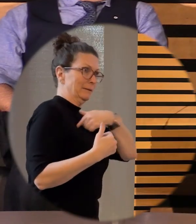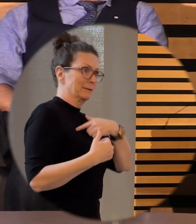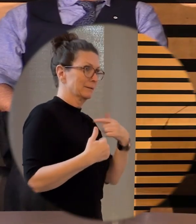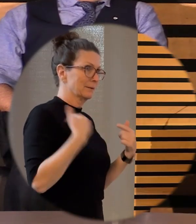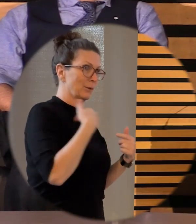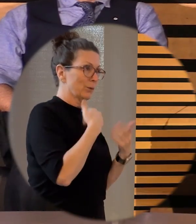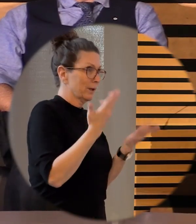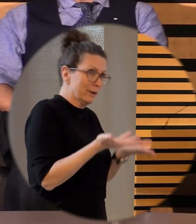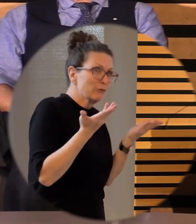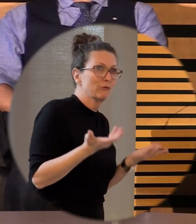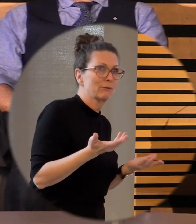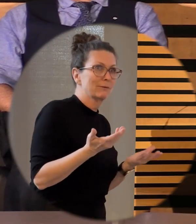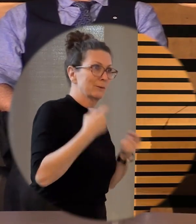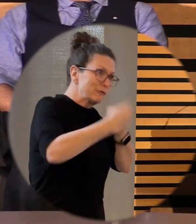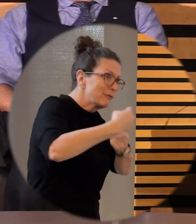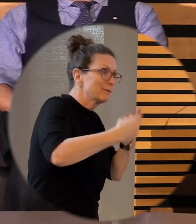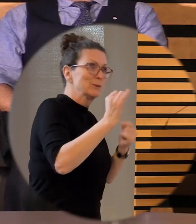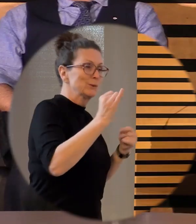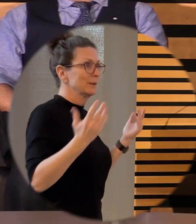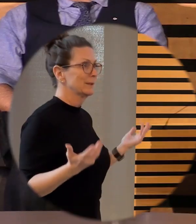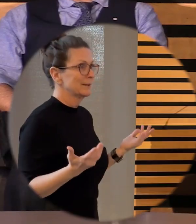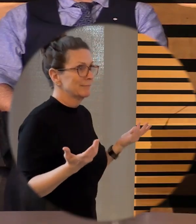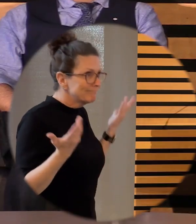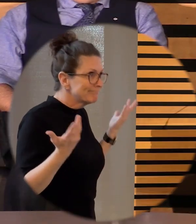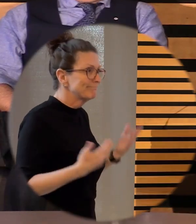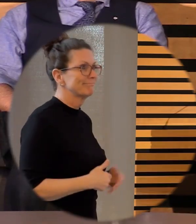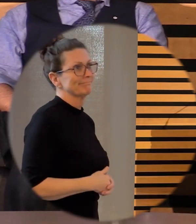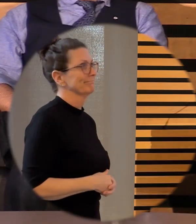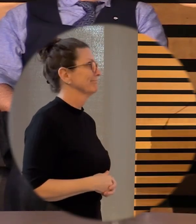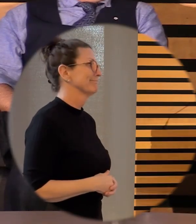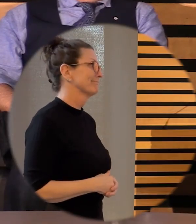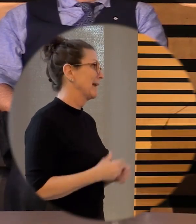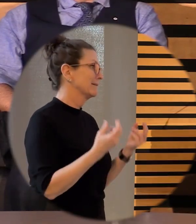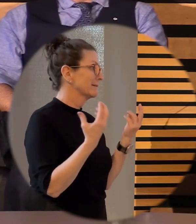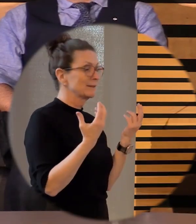you know, we struggle and and well, I hope for a better day. I I you know, it's going to be years